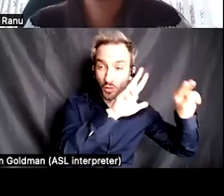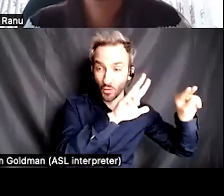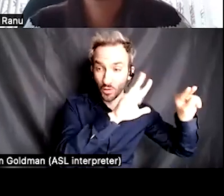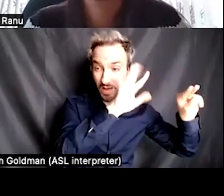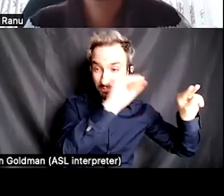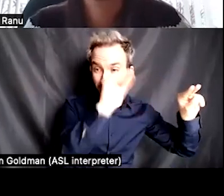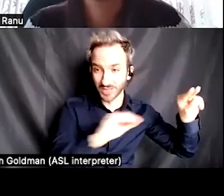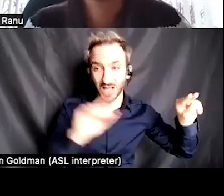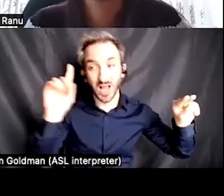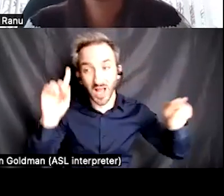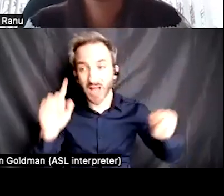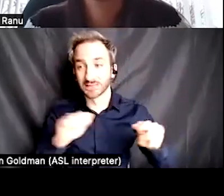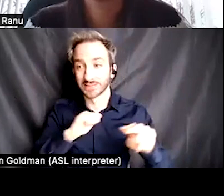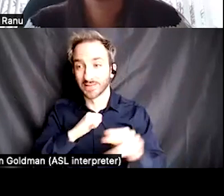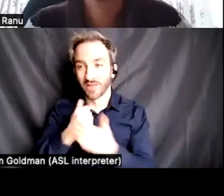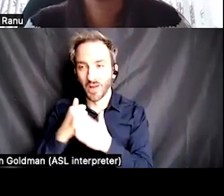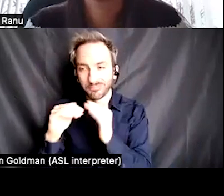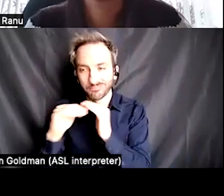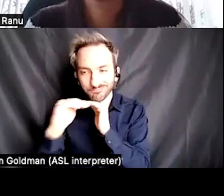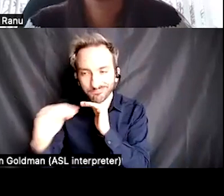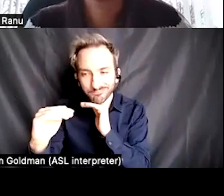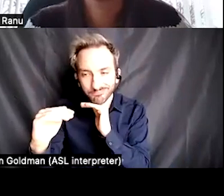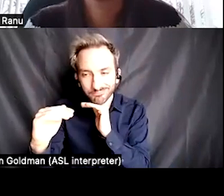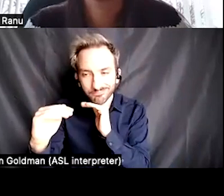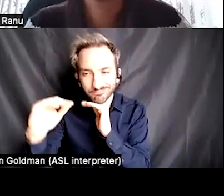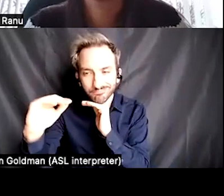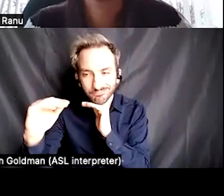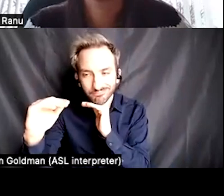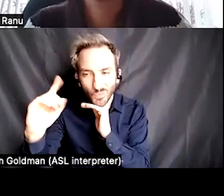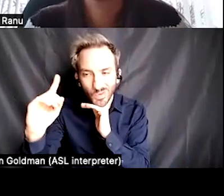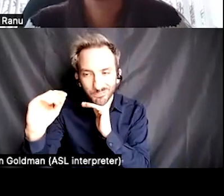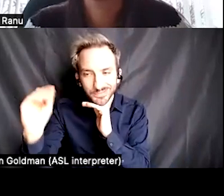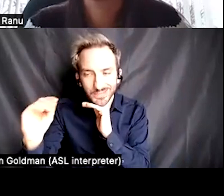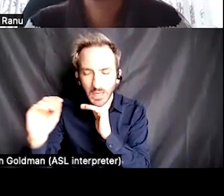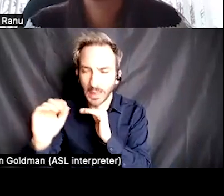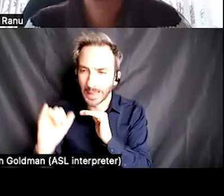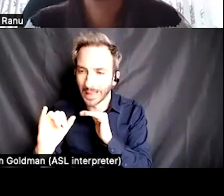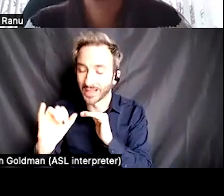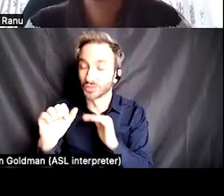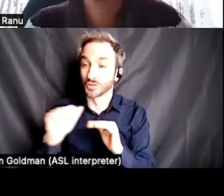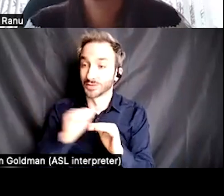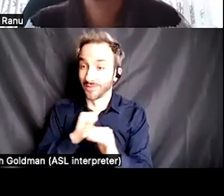growing just 1%. And I think it's interesting to look at self-help rather than psychology in